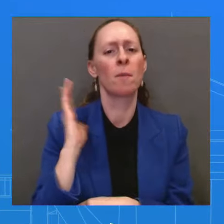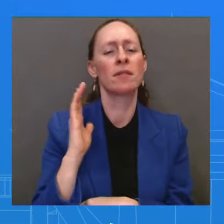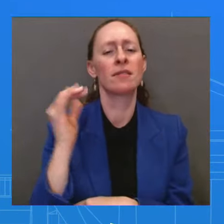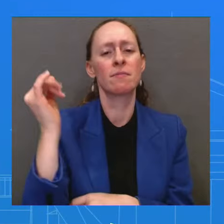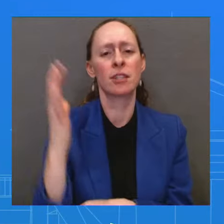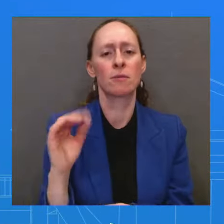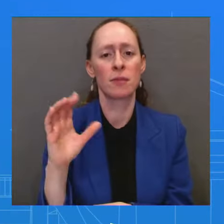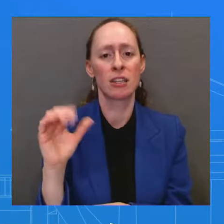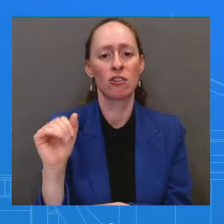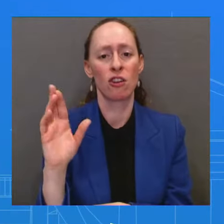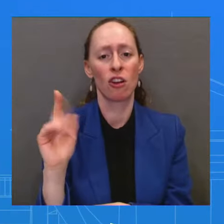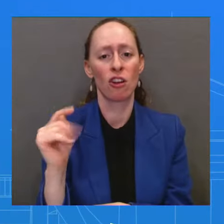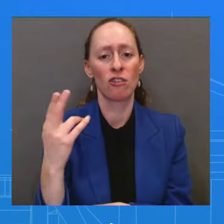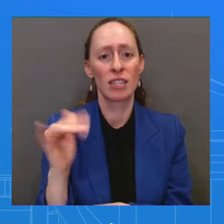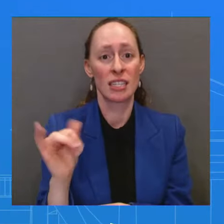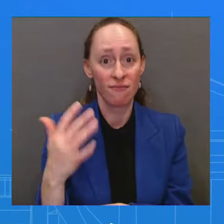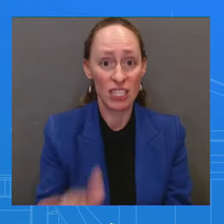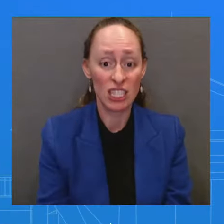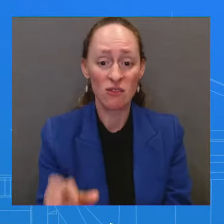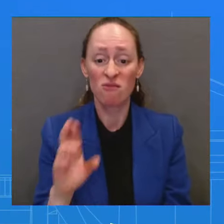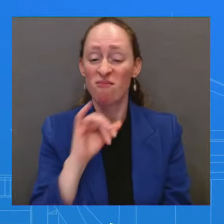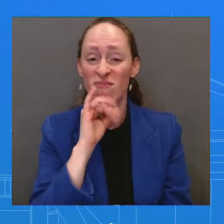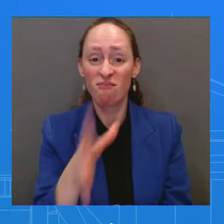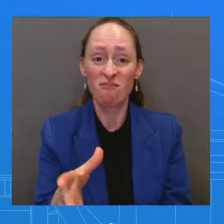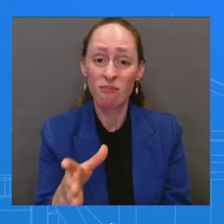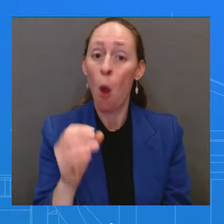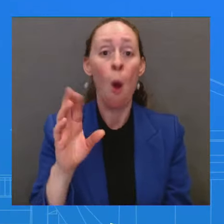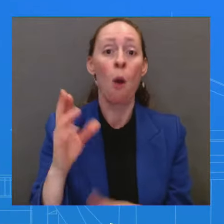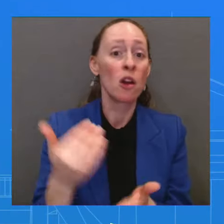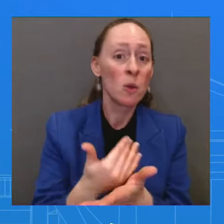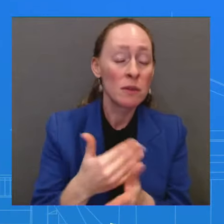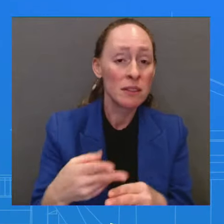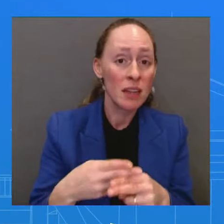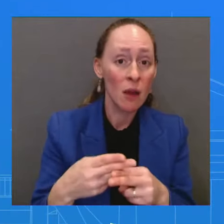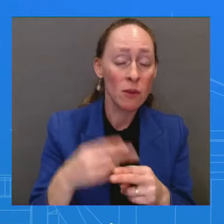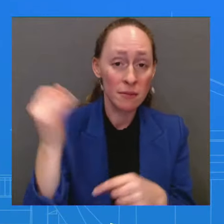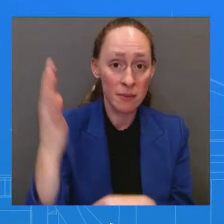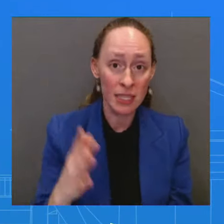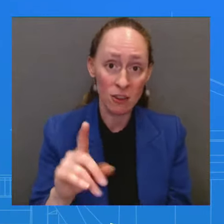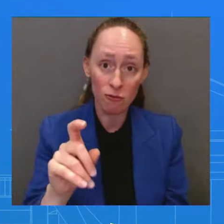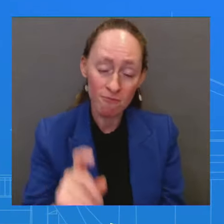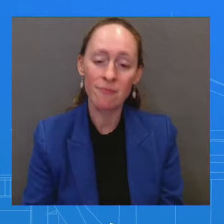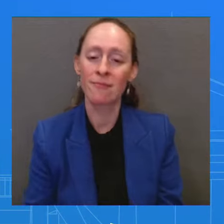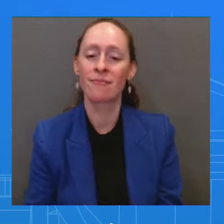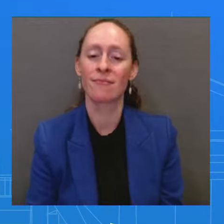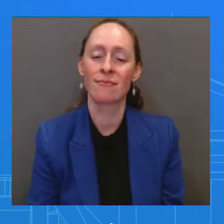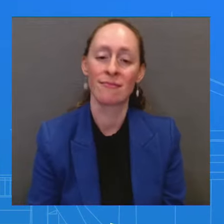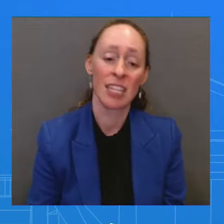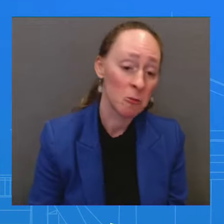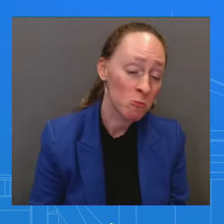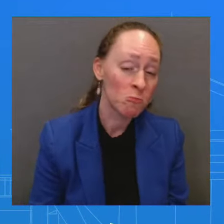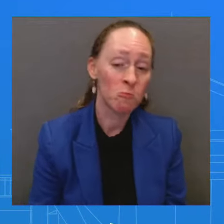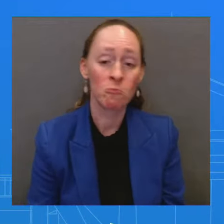Has he had any calls that you can share with us with those? Because he needs them, as he acknowledged, to try to get Congress working and to get America working again for the American people.